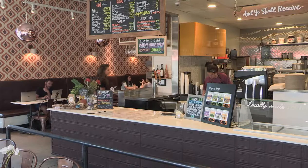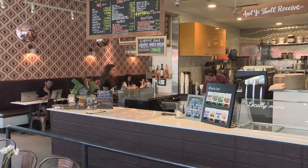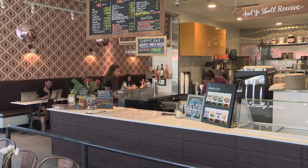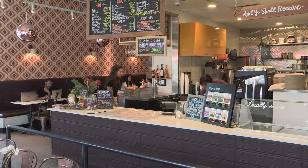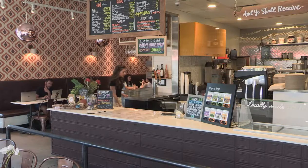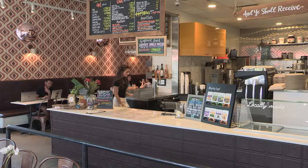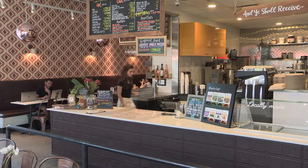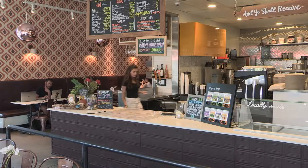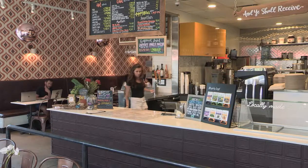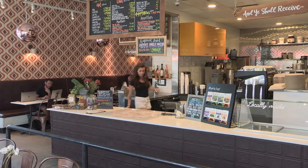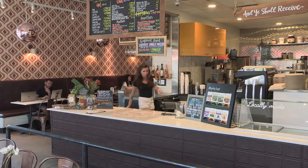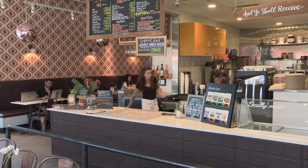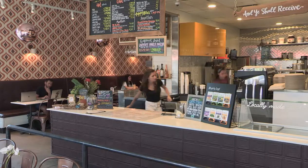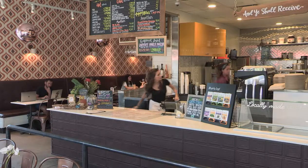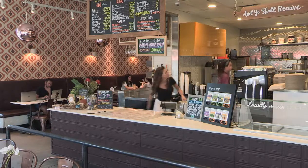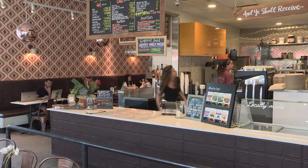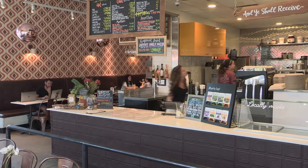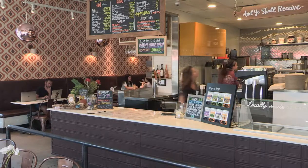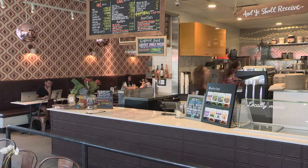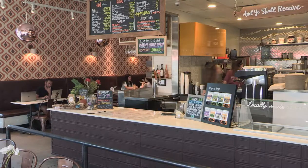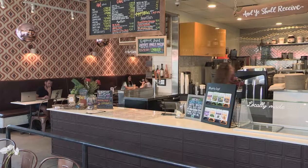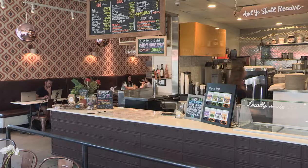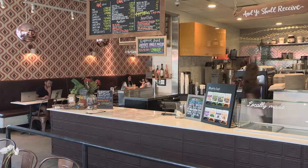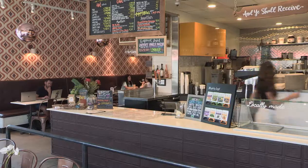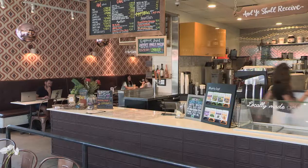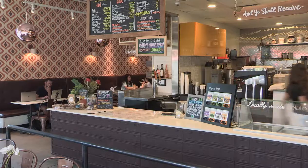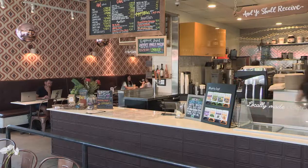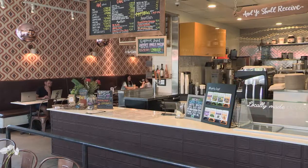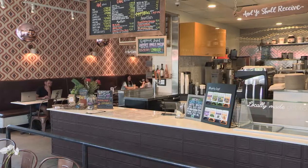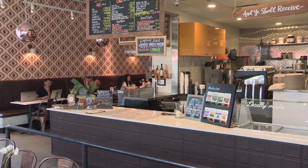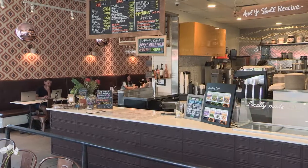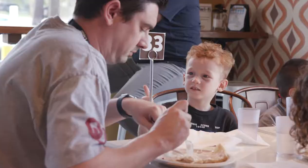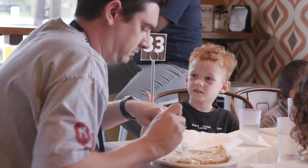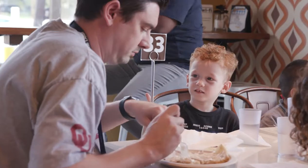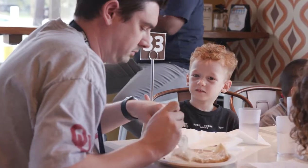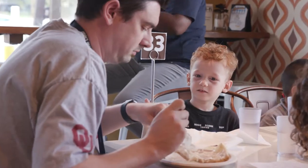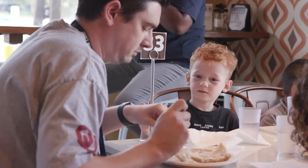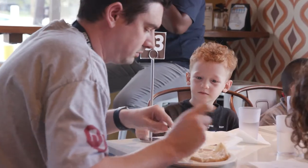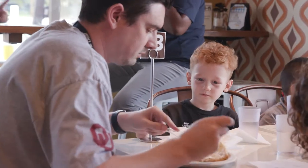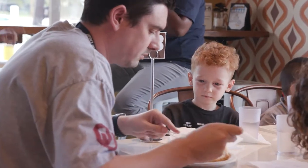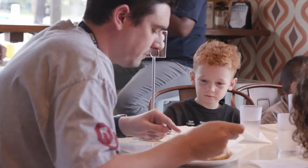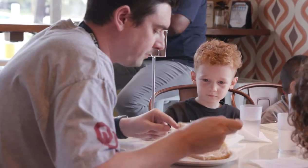But both are now putting their college degrees to good use, keeping the family business thriving.